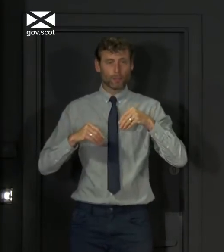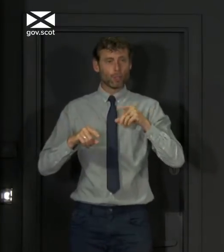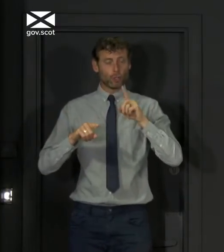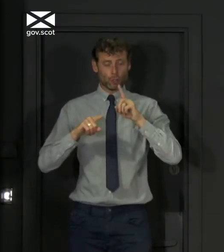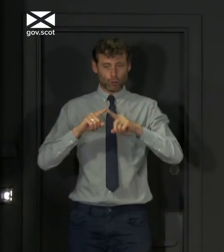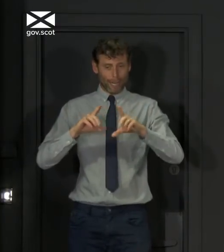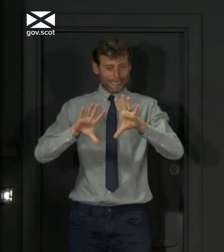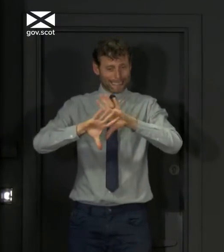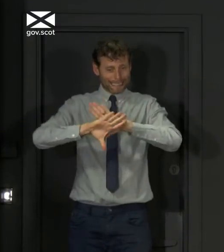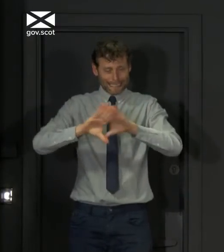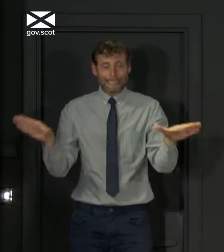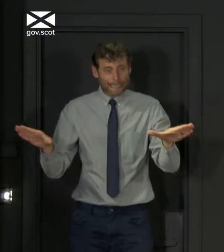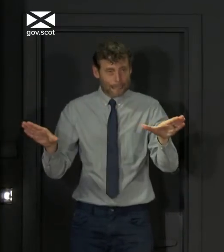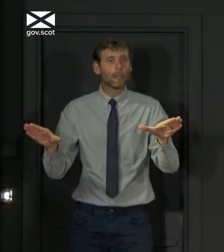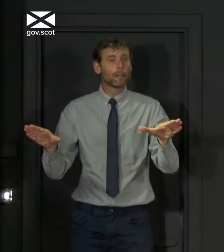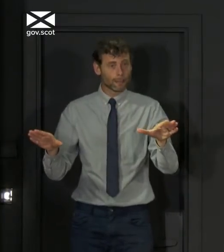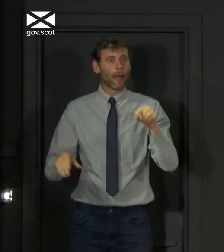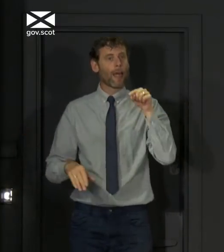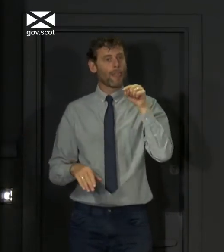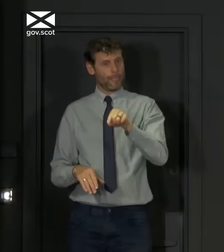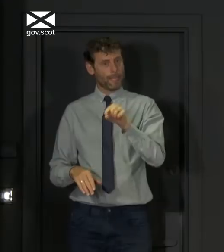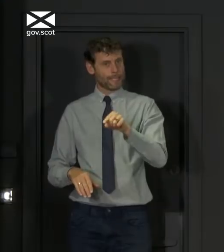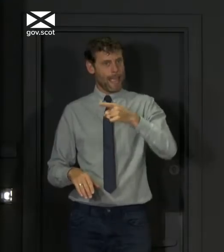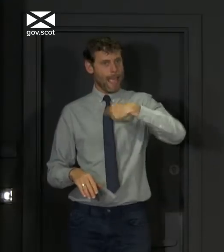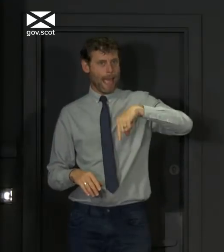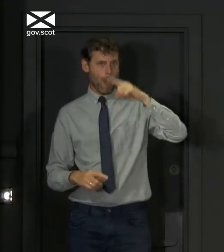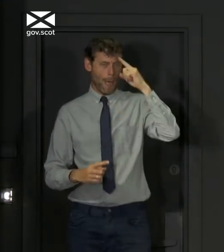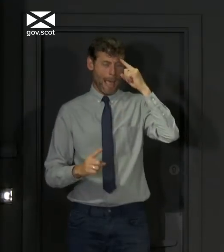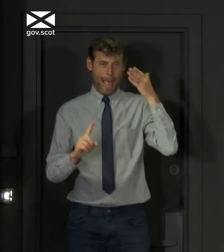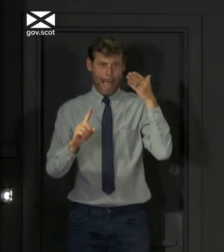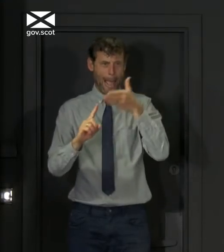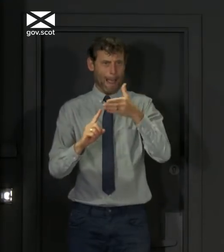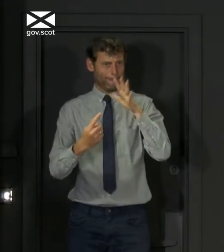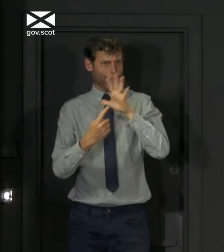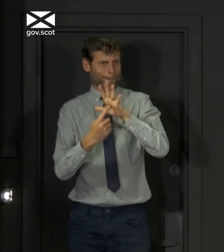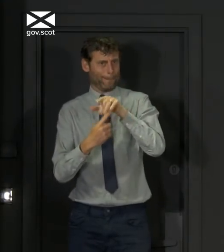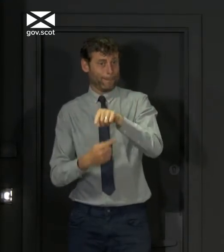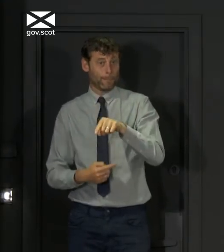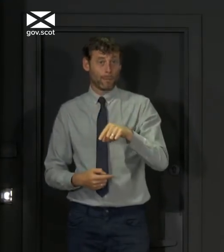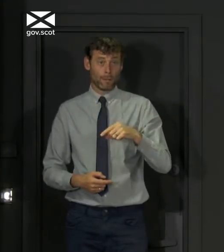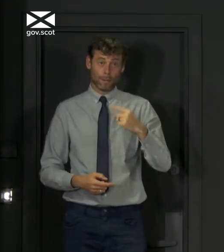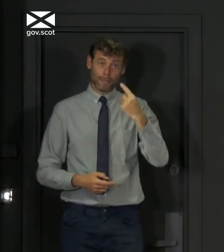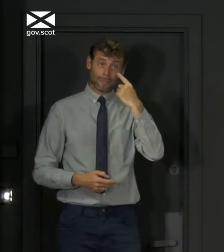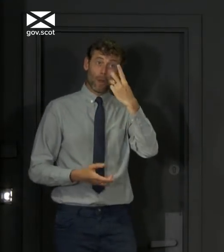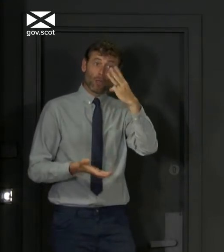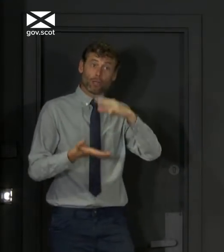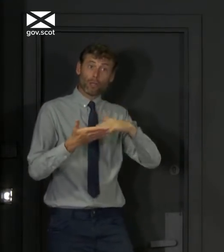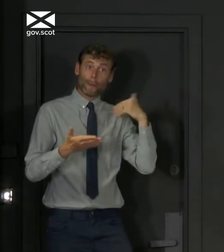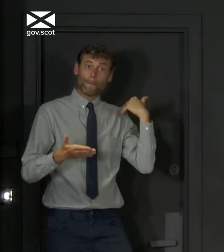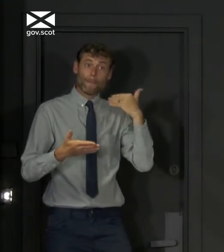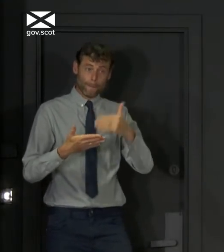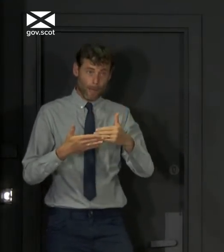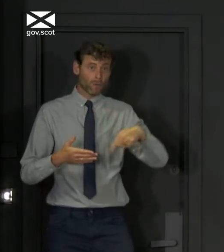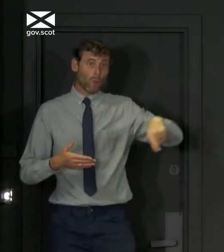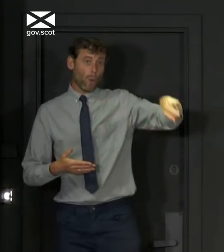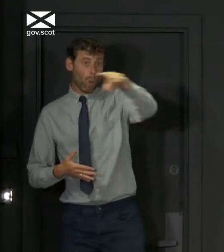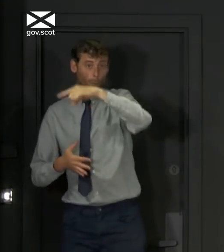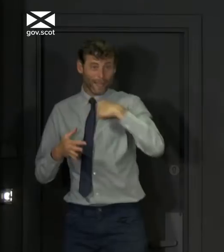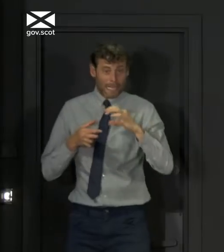our overriding priority. We have made exceptional progress over the past three months, and the figures today highlight